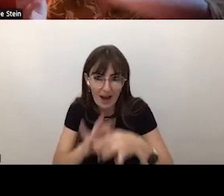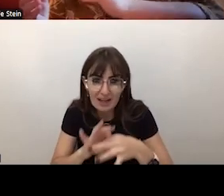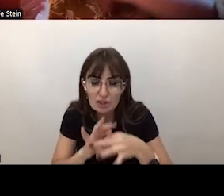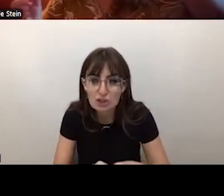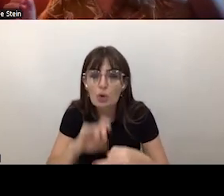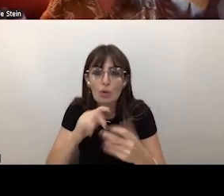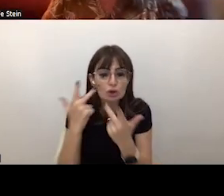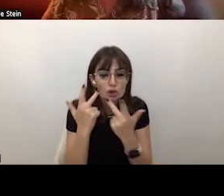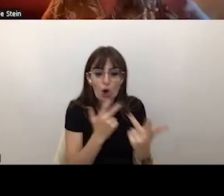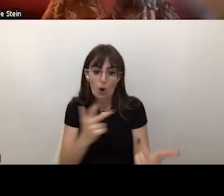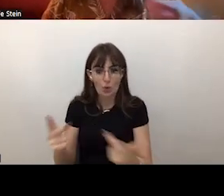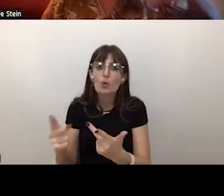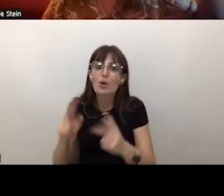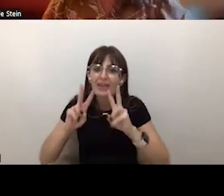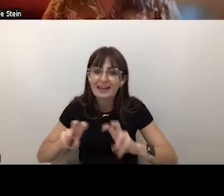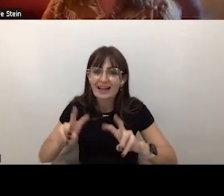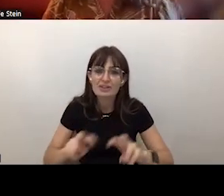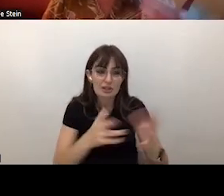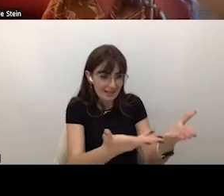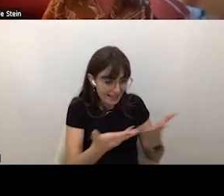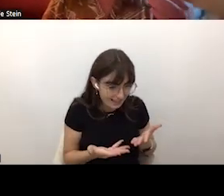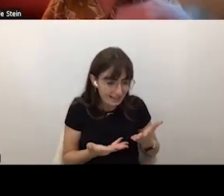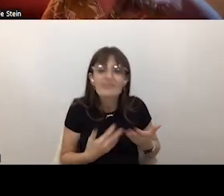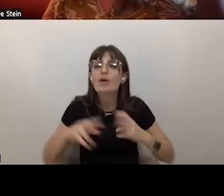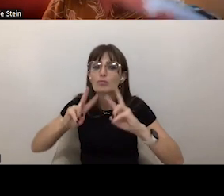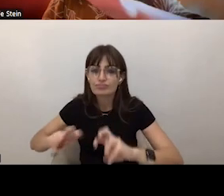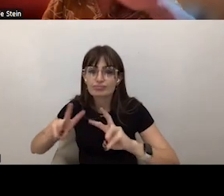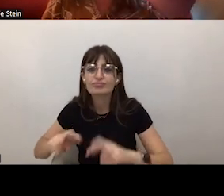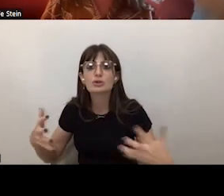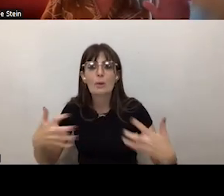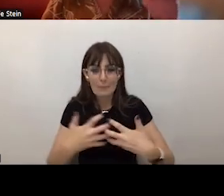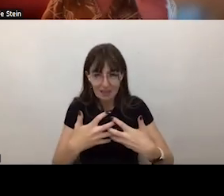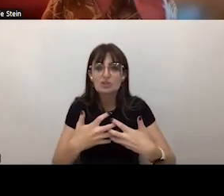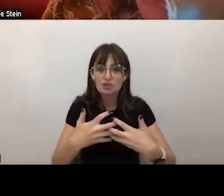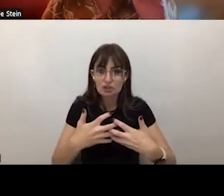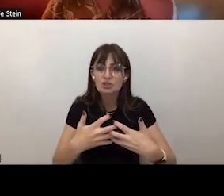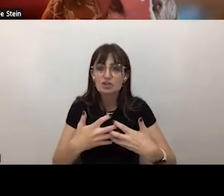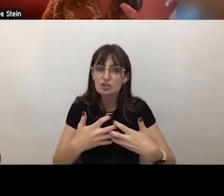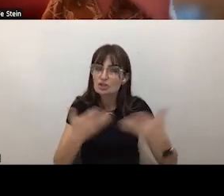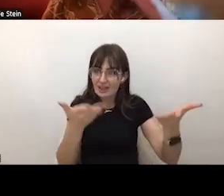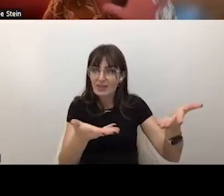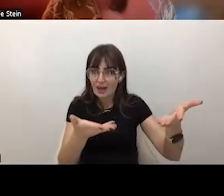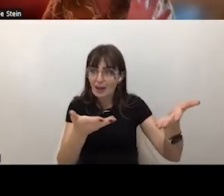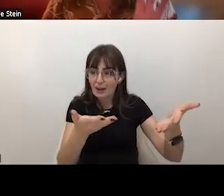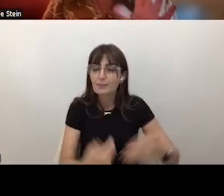reflects the analysis that you found, the pattern that you found. I have put that in one table for